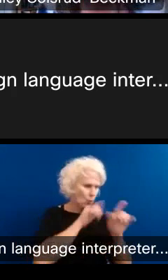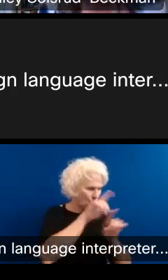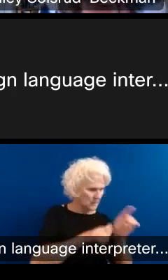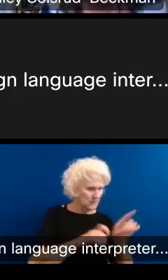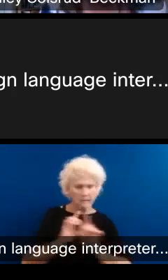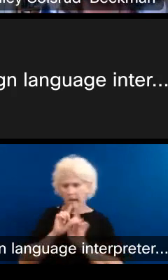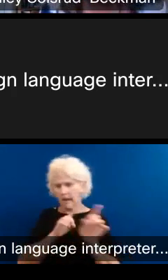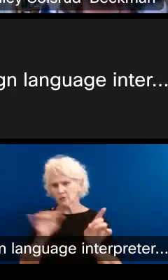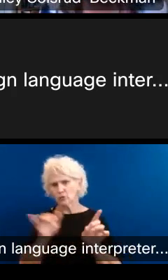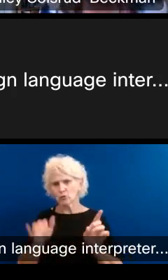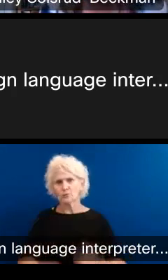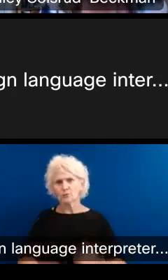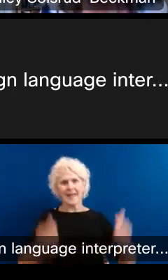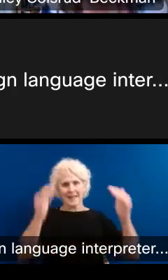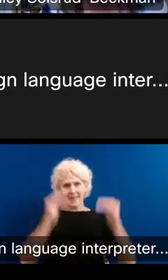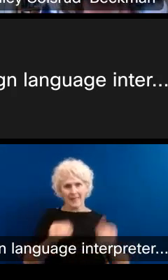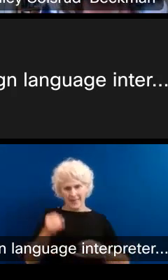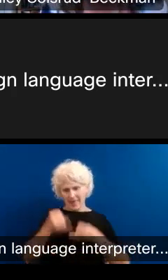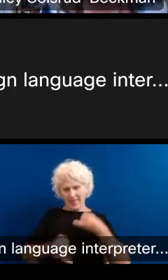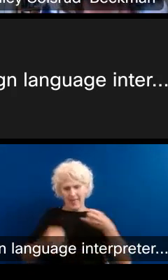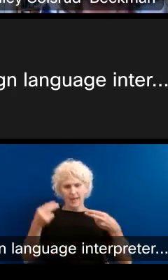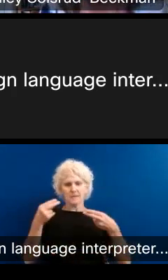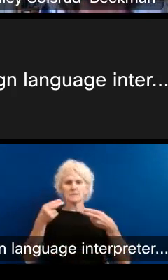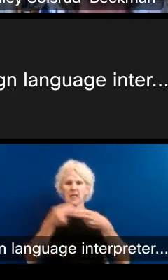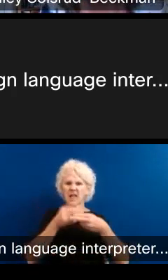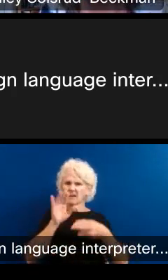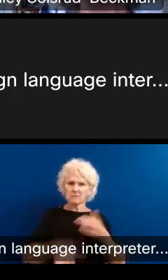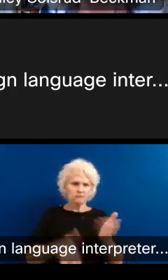So, this last slide here is just general program resources that we thought might